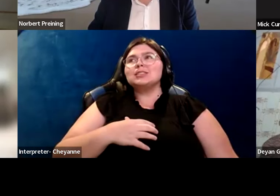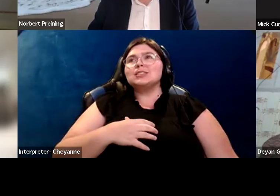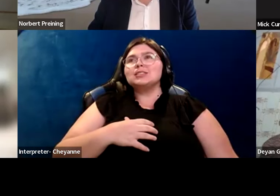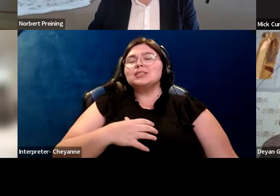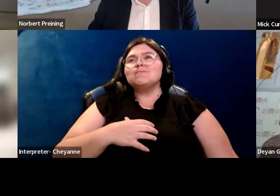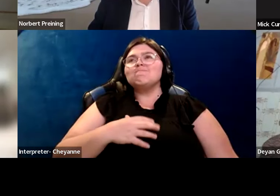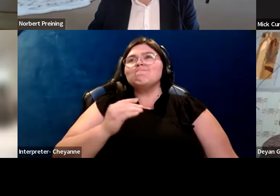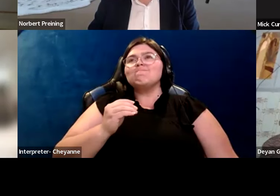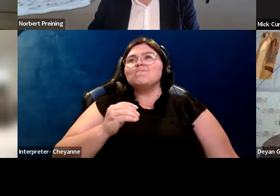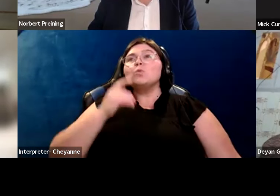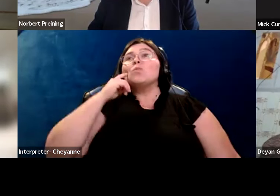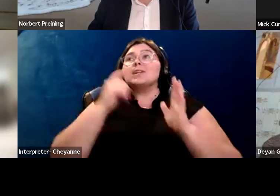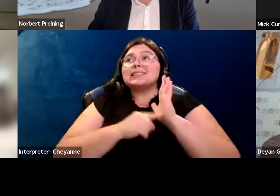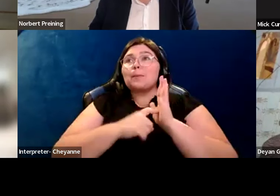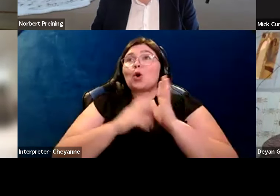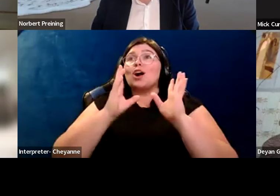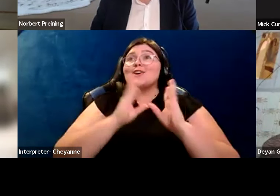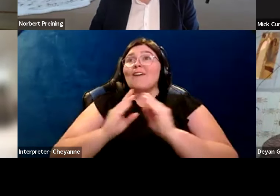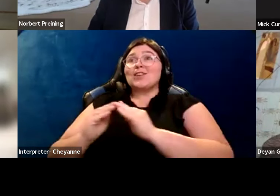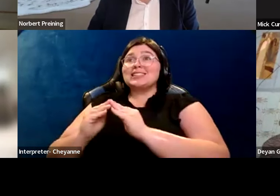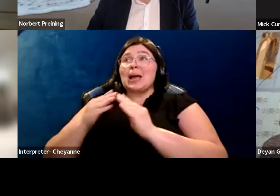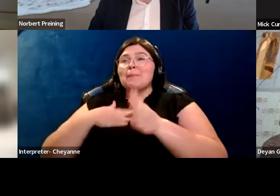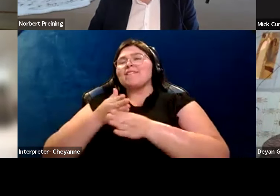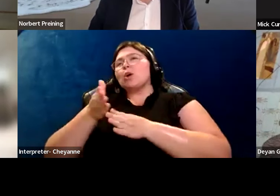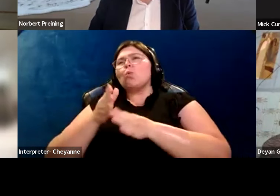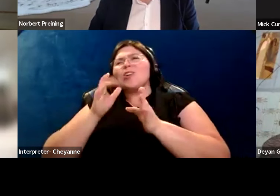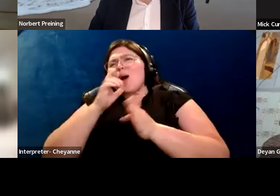for example, conferences in my field. Well, not necessarily in my field.